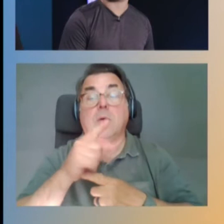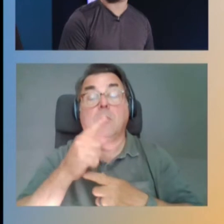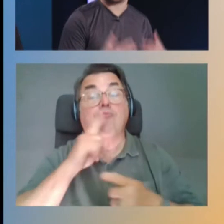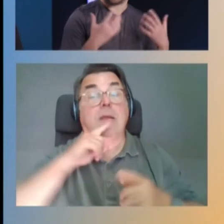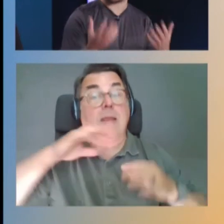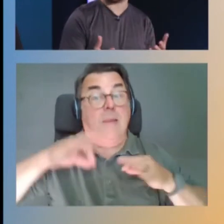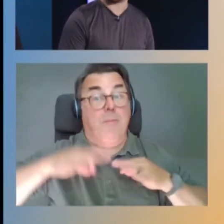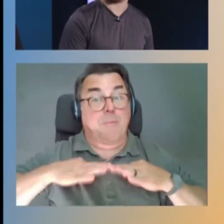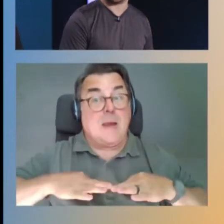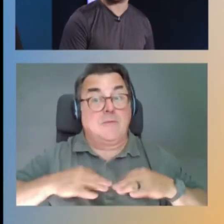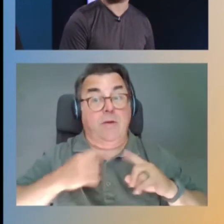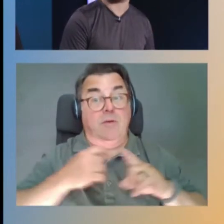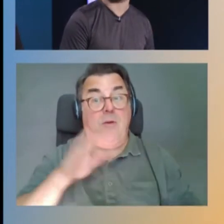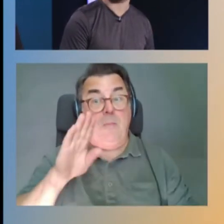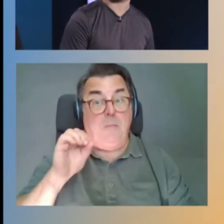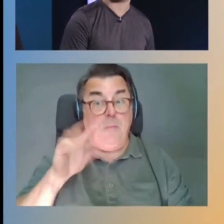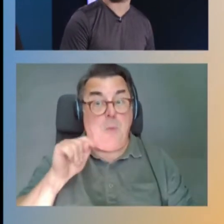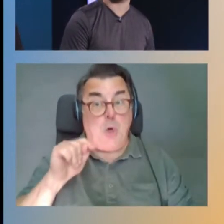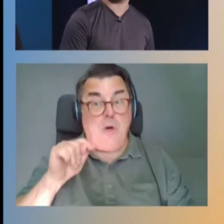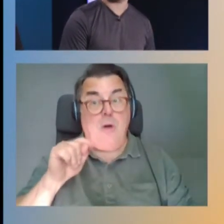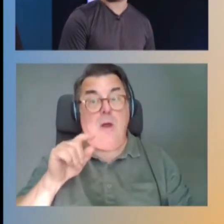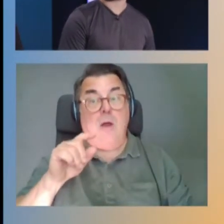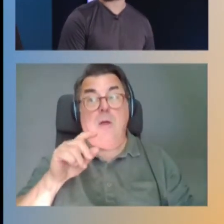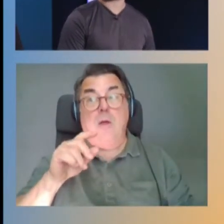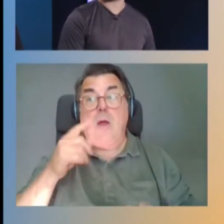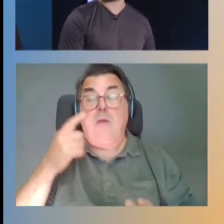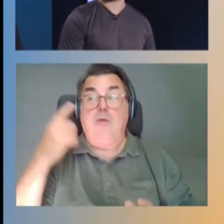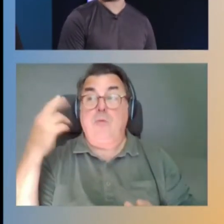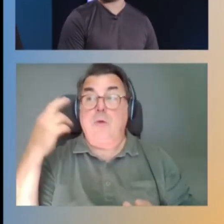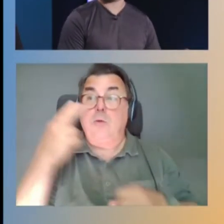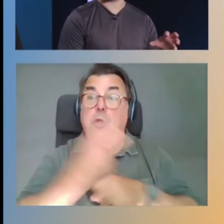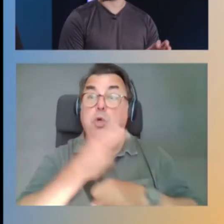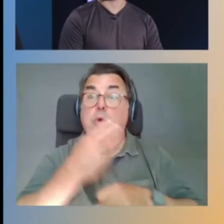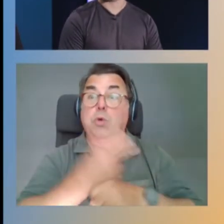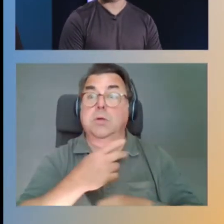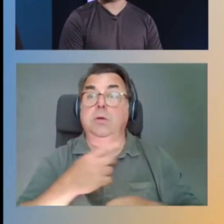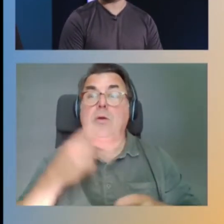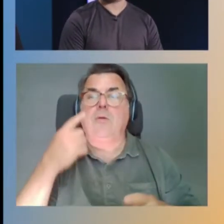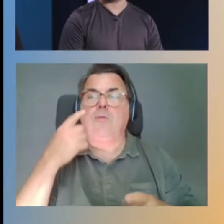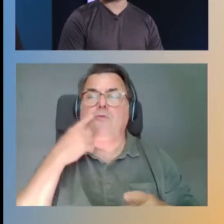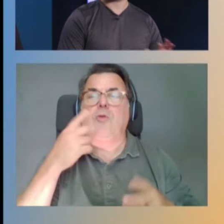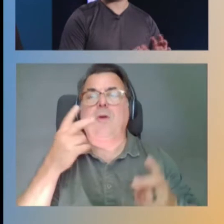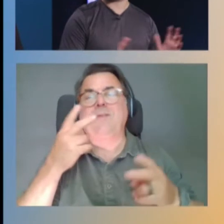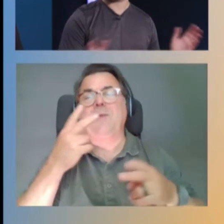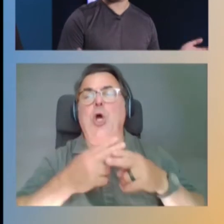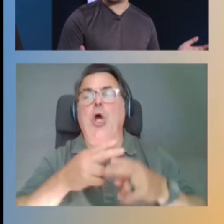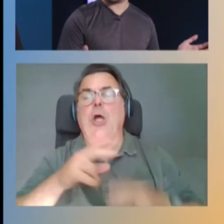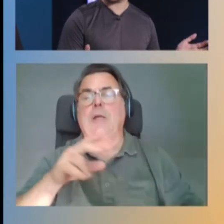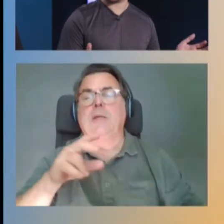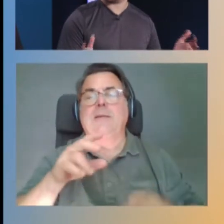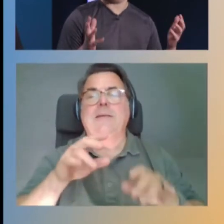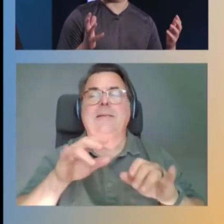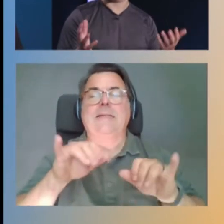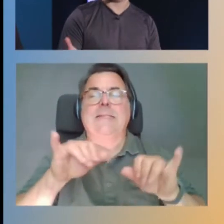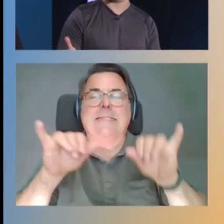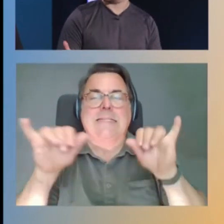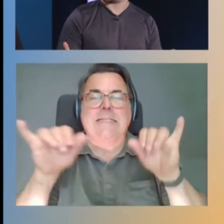or one of the main applications that we use it for is what's called similarity retrieval. And that's just a fancy name for web search.